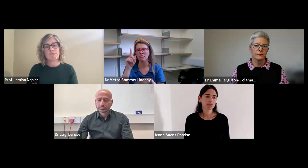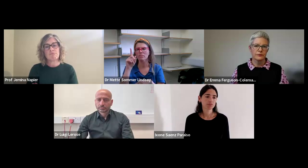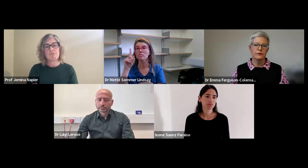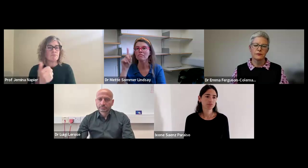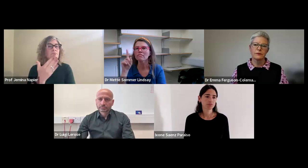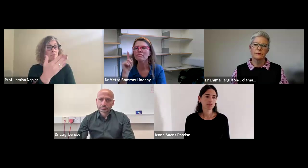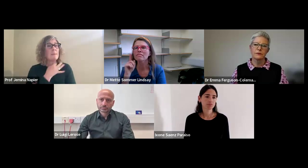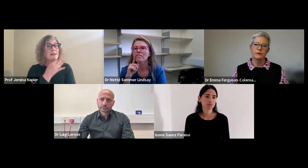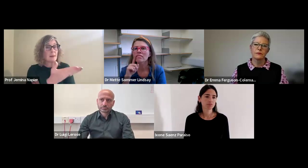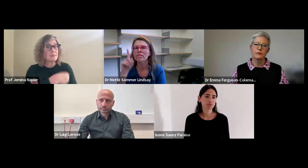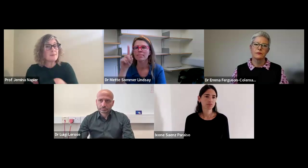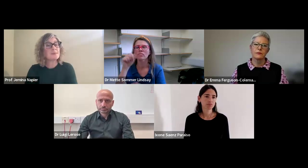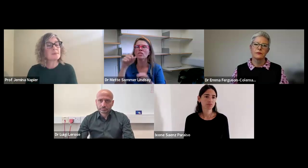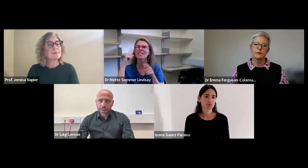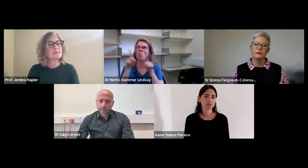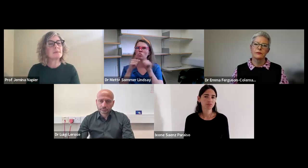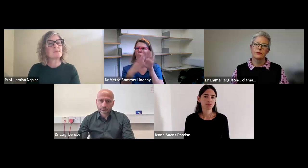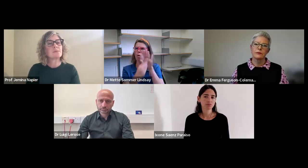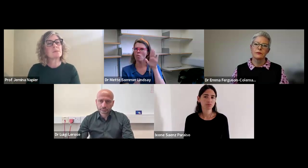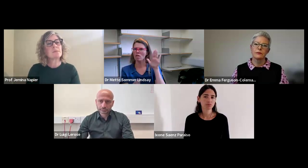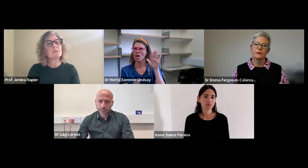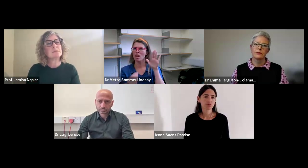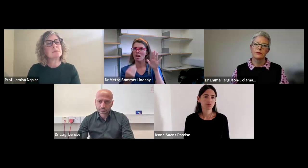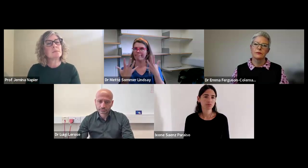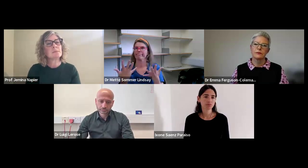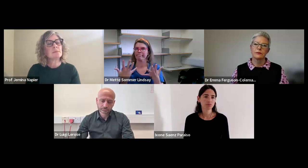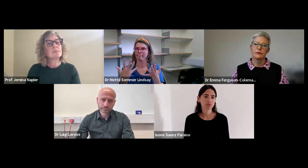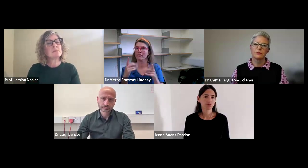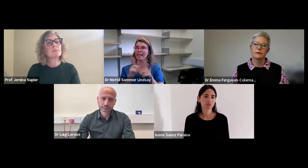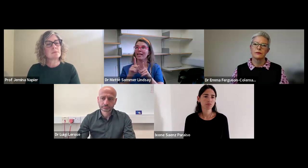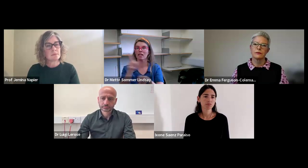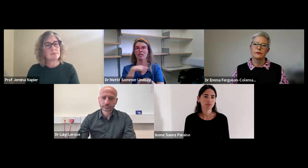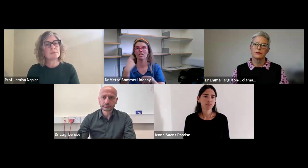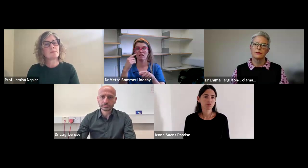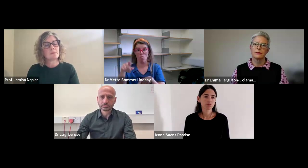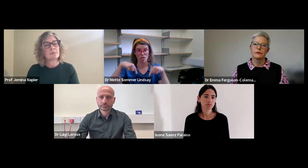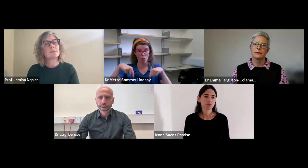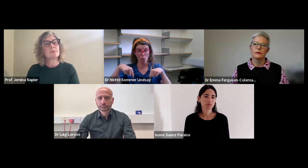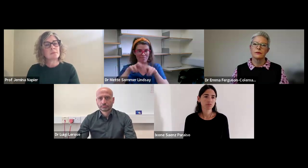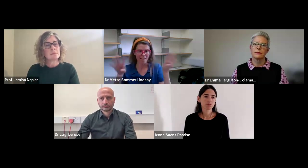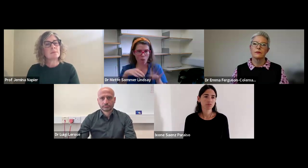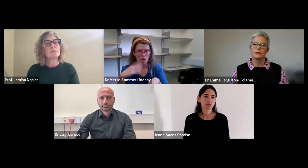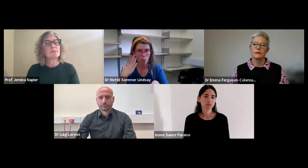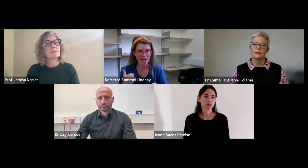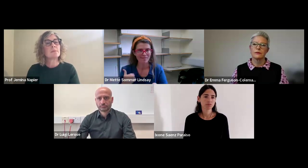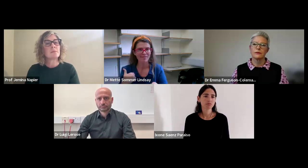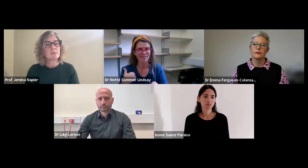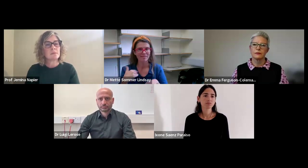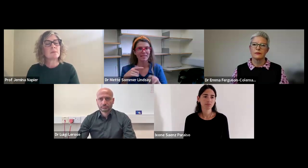Mette: Can I come in? Jemina: yes please Mette, go. Mette: I think role modelling is very important here, you know. I mean, look at this panel,